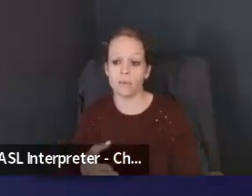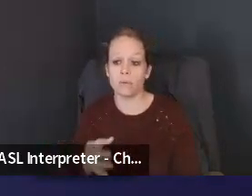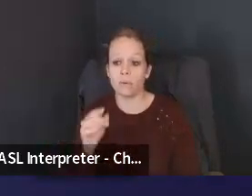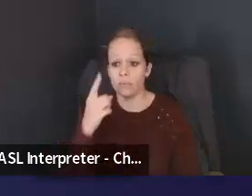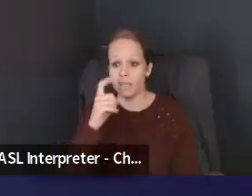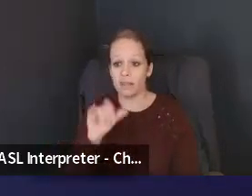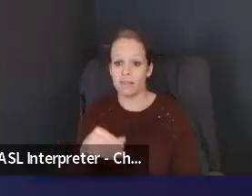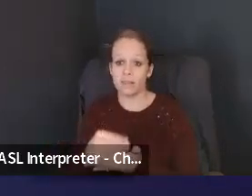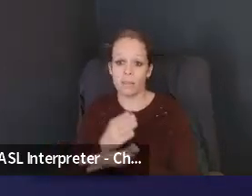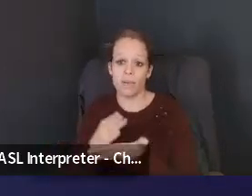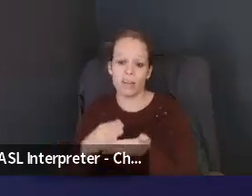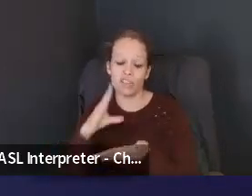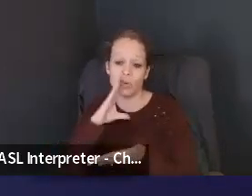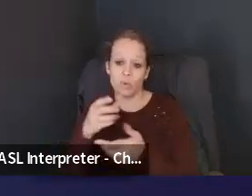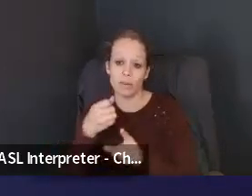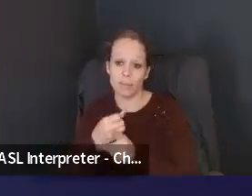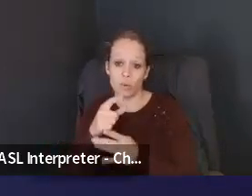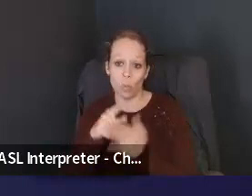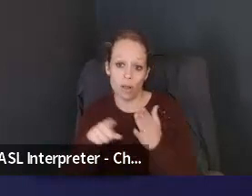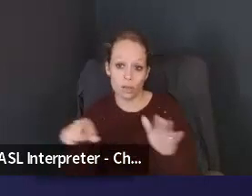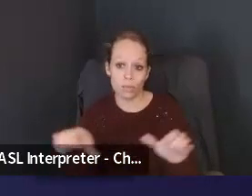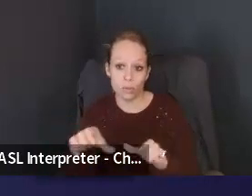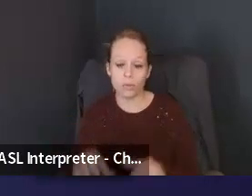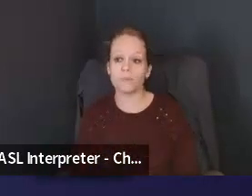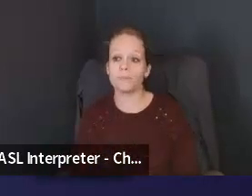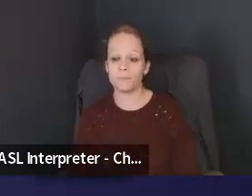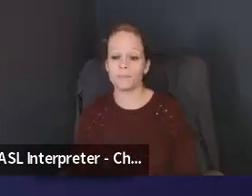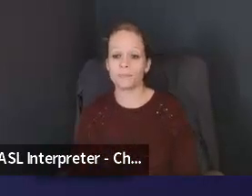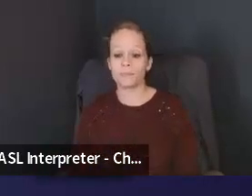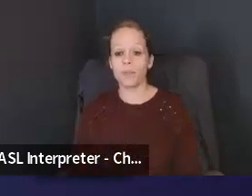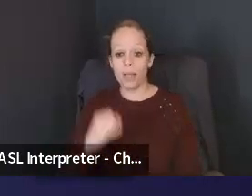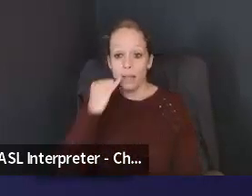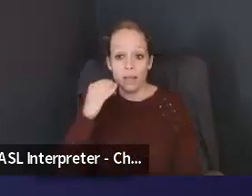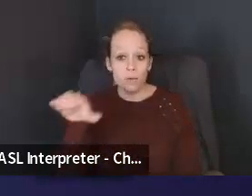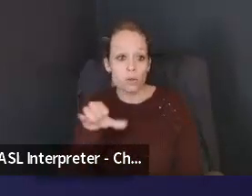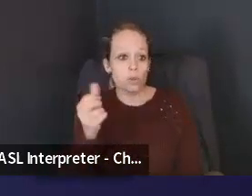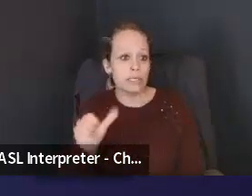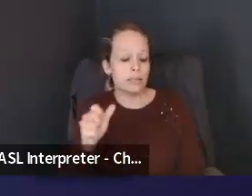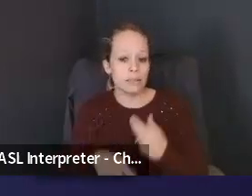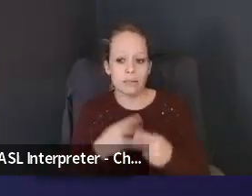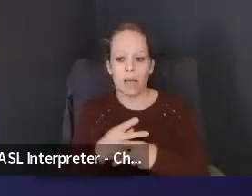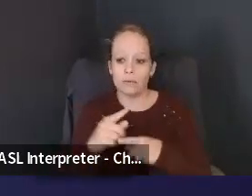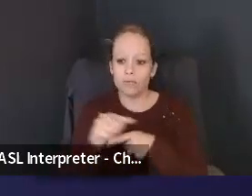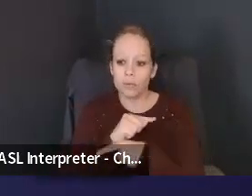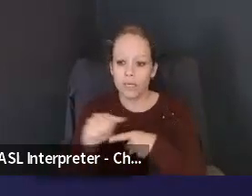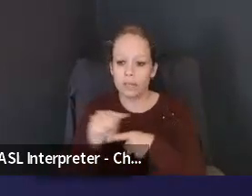you do. And the other thing I would add is that if you're doing any kind of a training project,